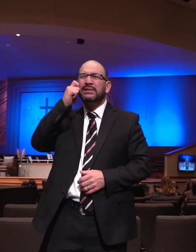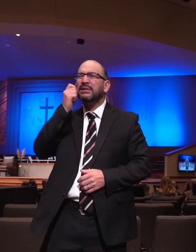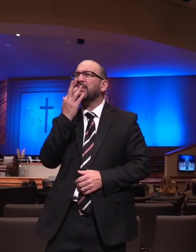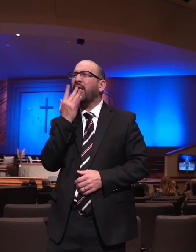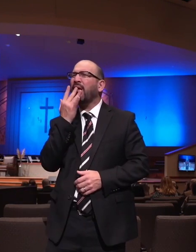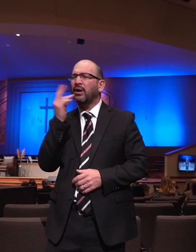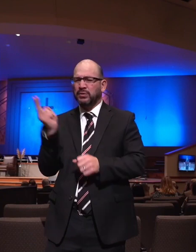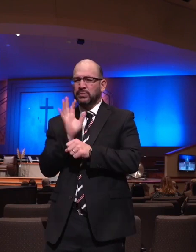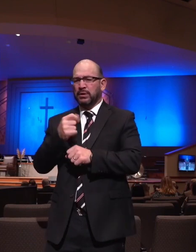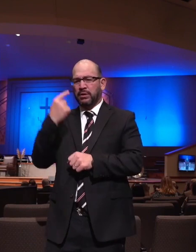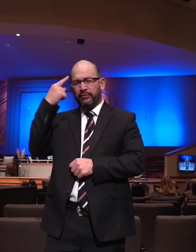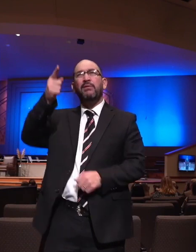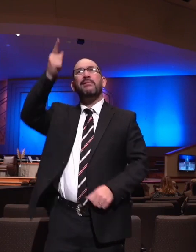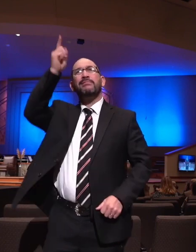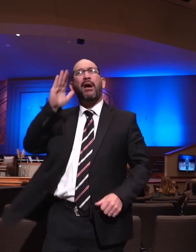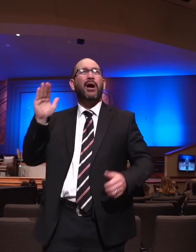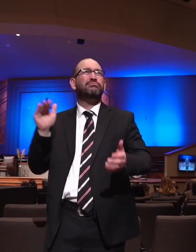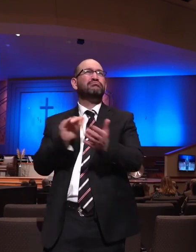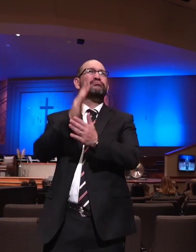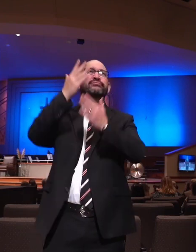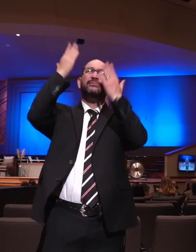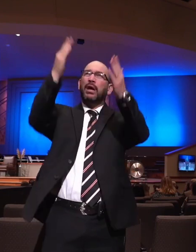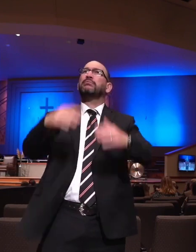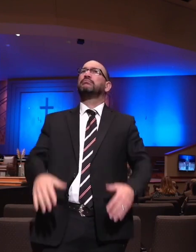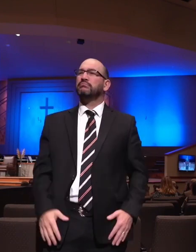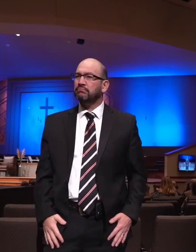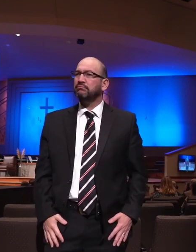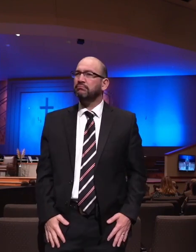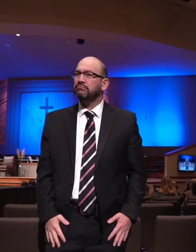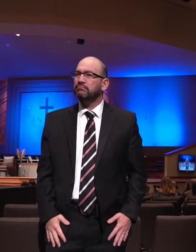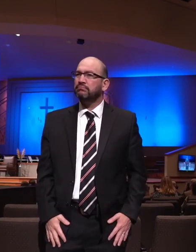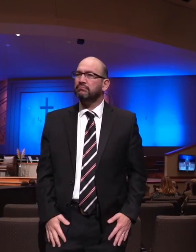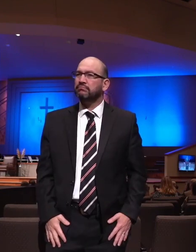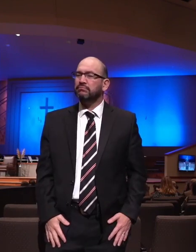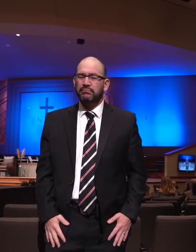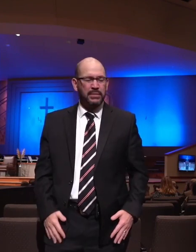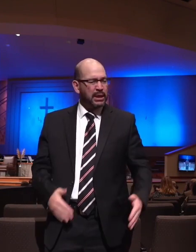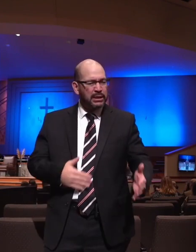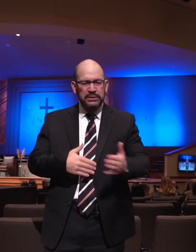use that for God's glory then I don’t care what nationality you are well if you say